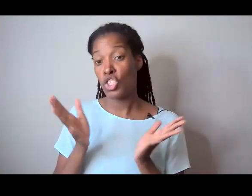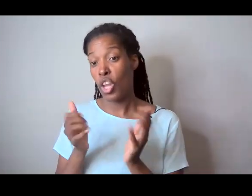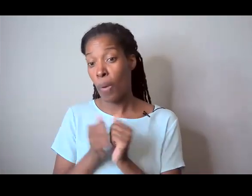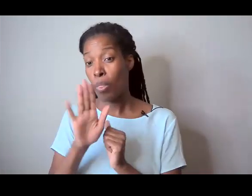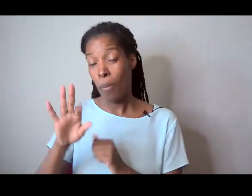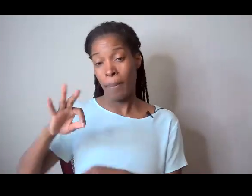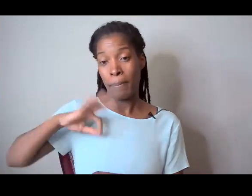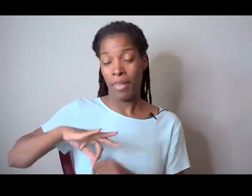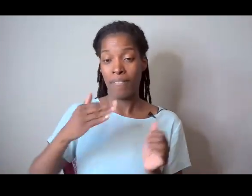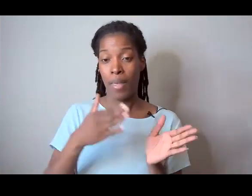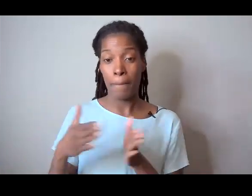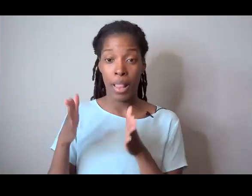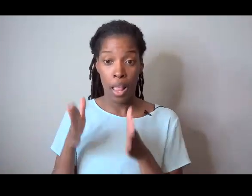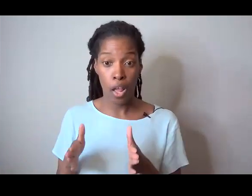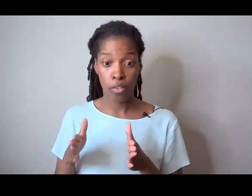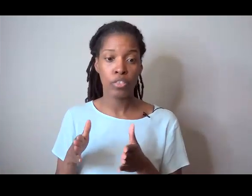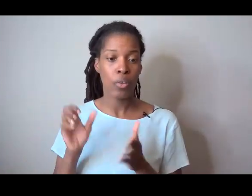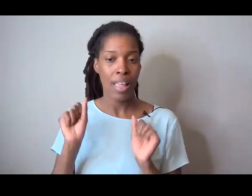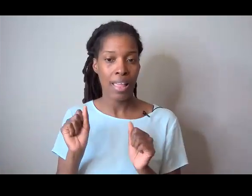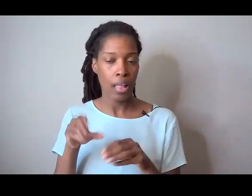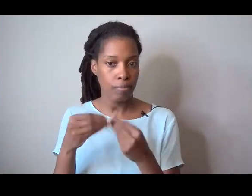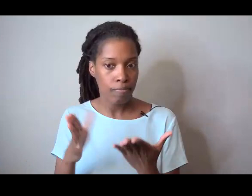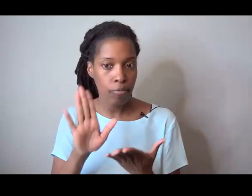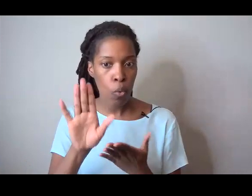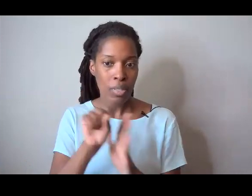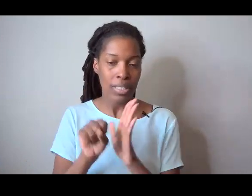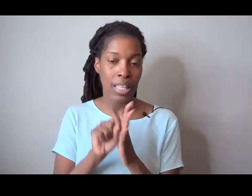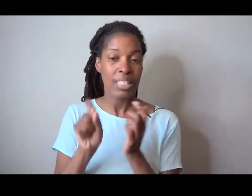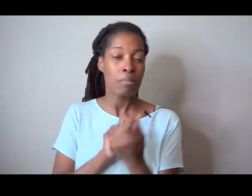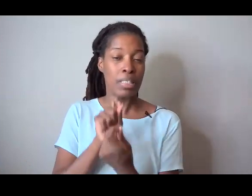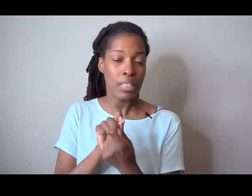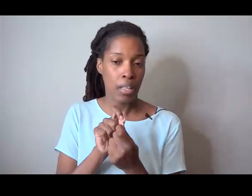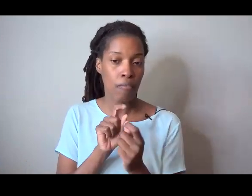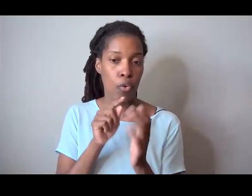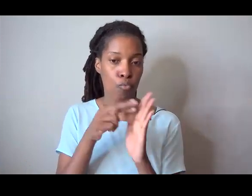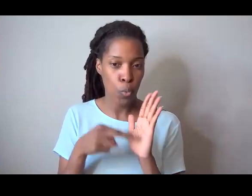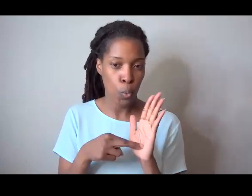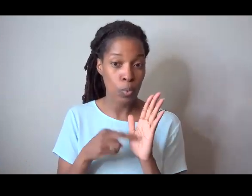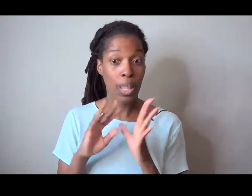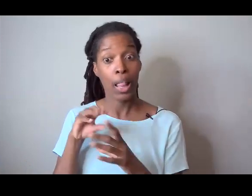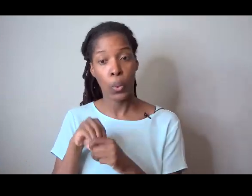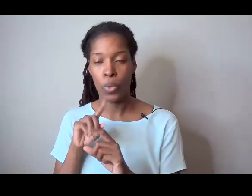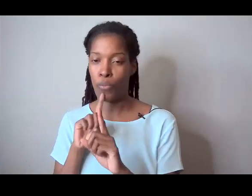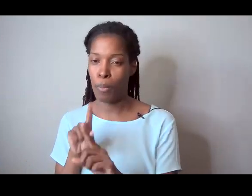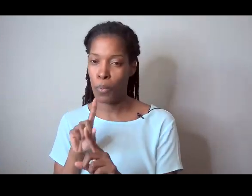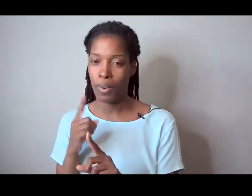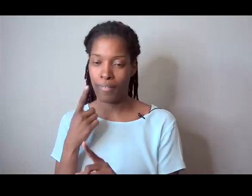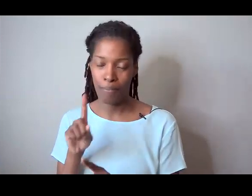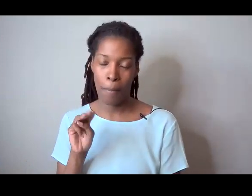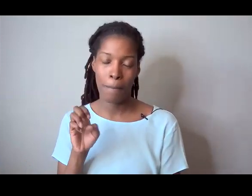they can give you your state specific rules around Medicaid including reporting for Medicaid. Okay.